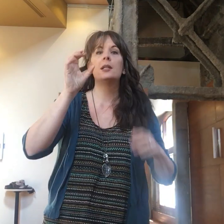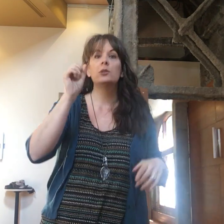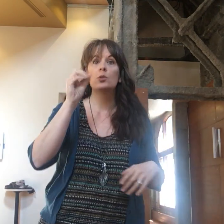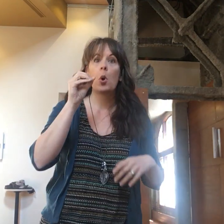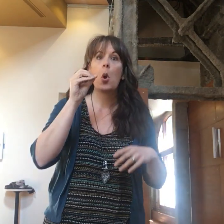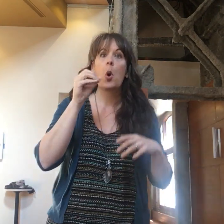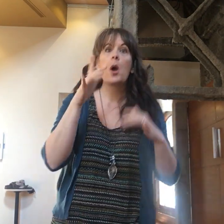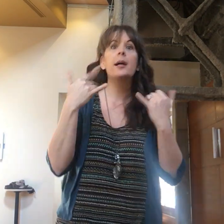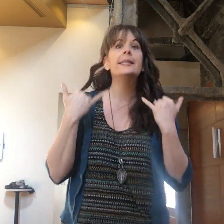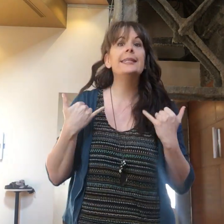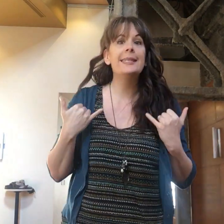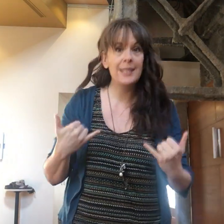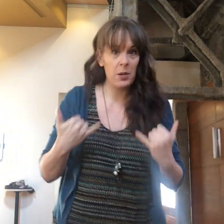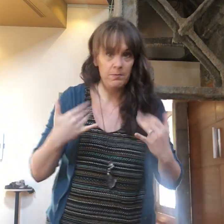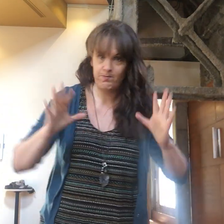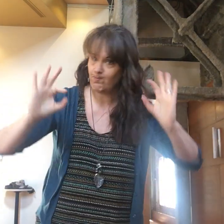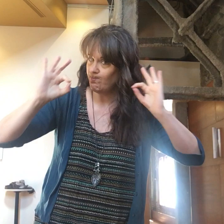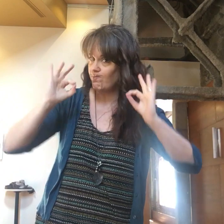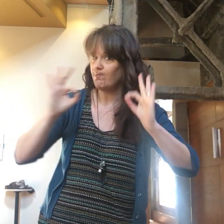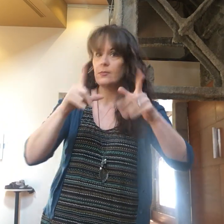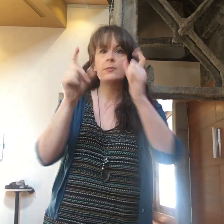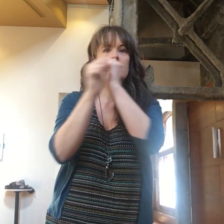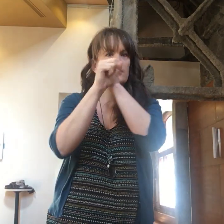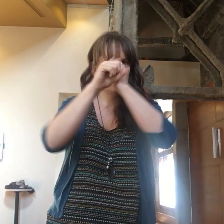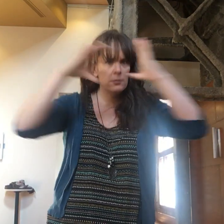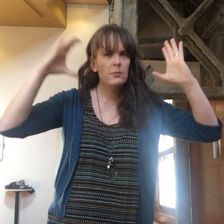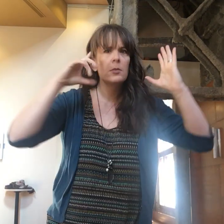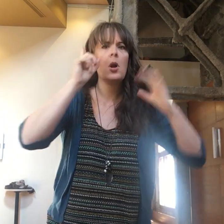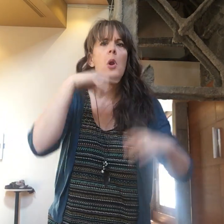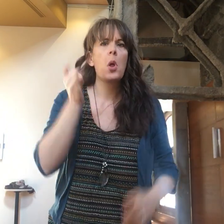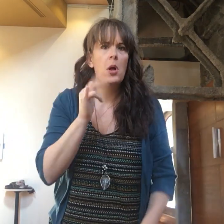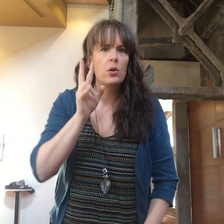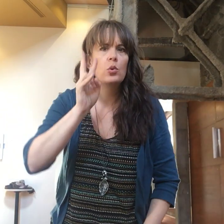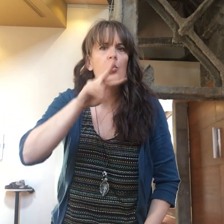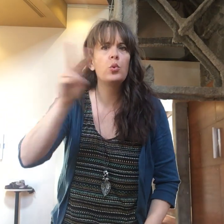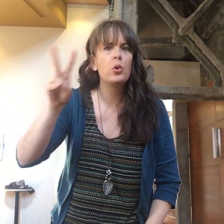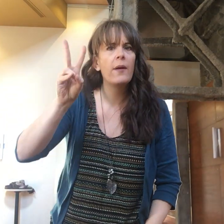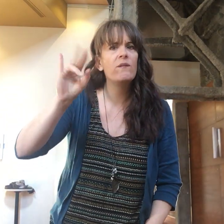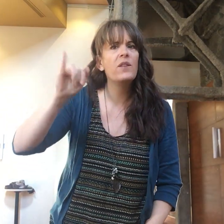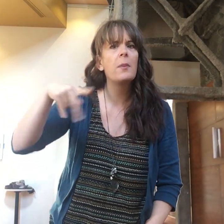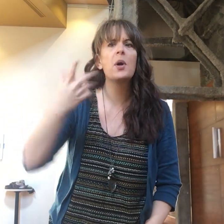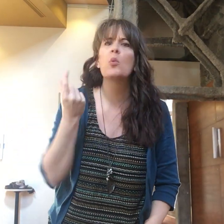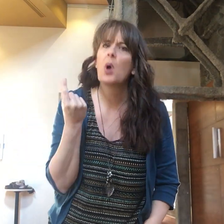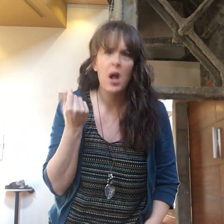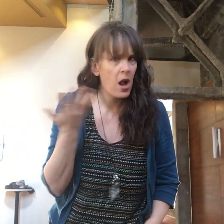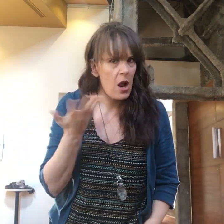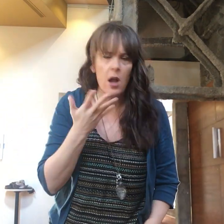So..... Now you imagine what it will be happening during VIP.